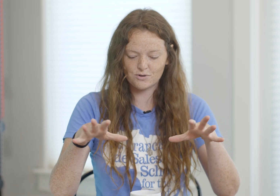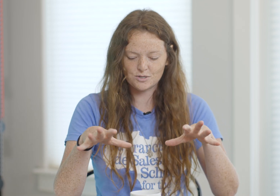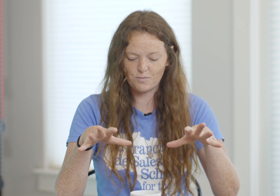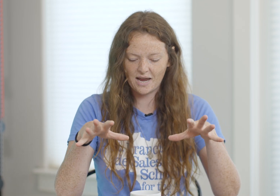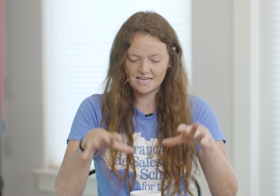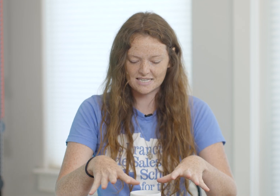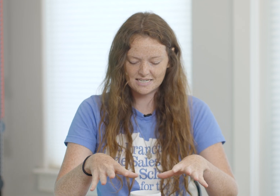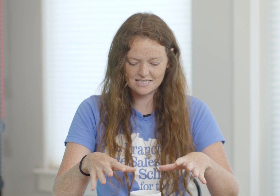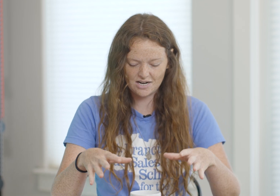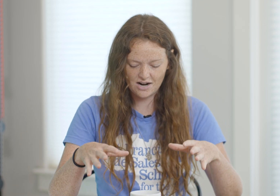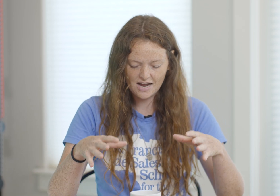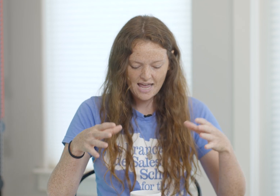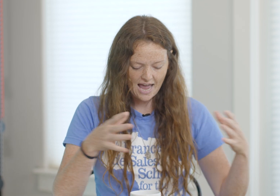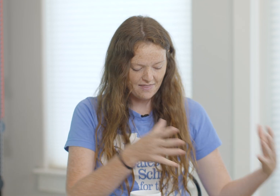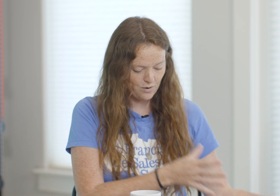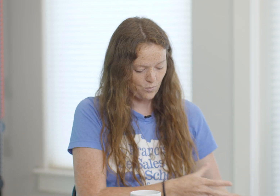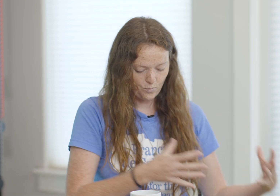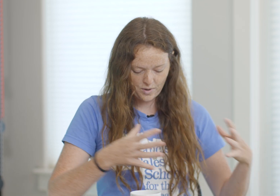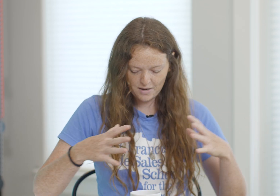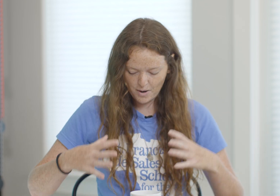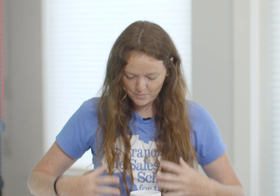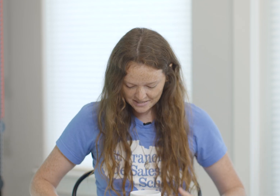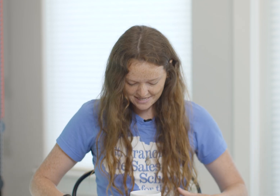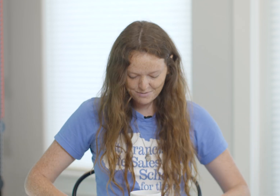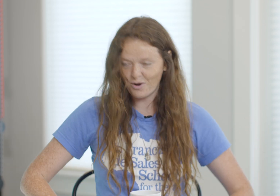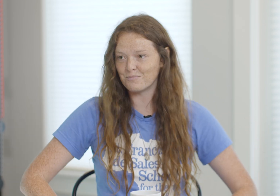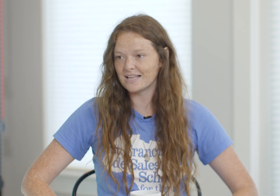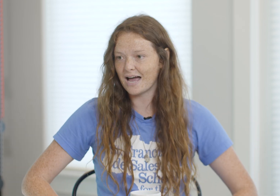so my assistant's here and then pick him up and set him on my lap.